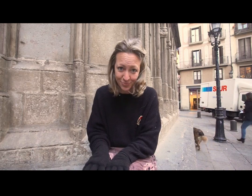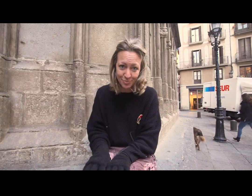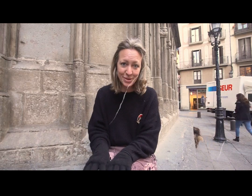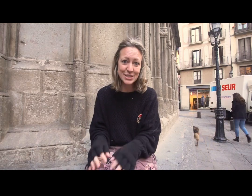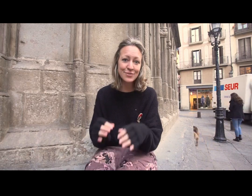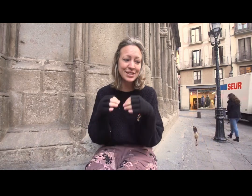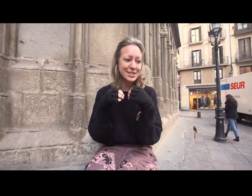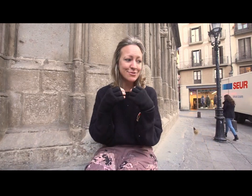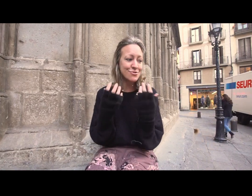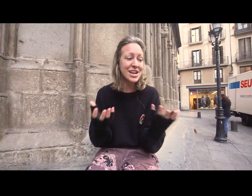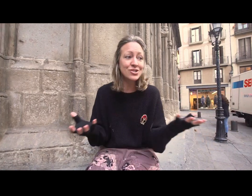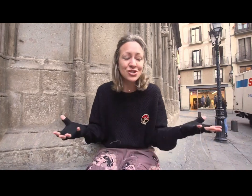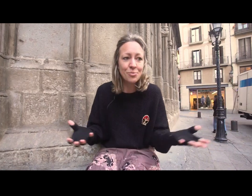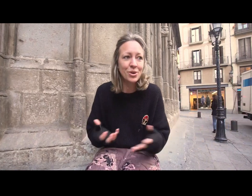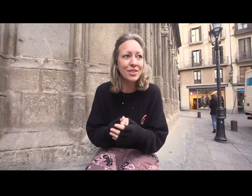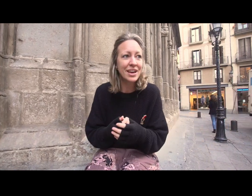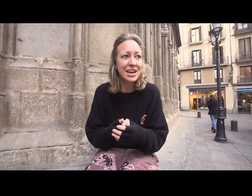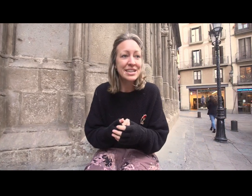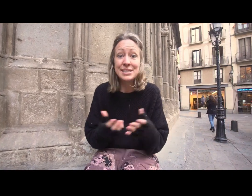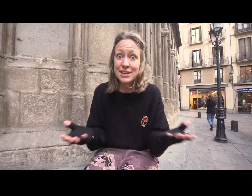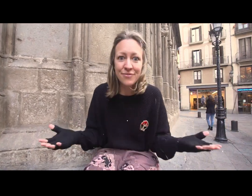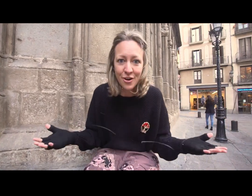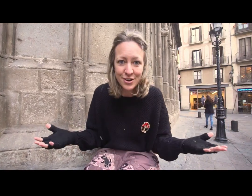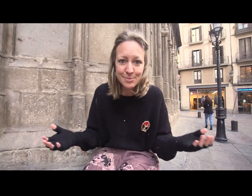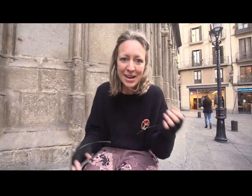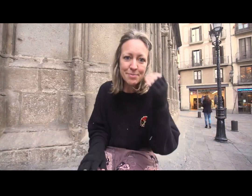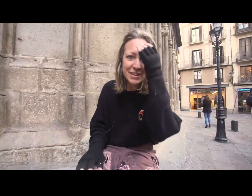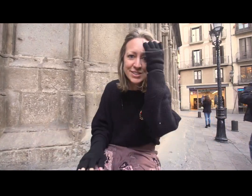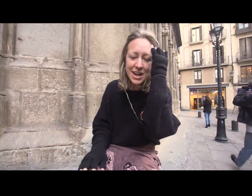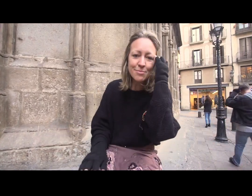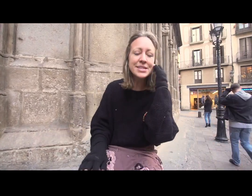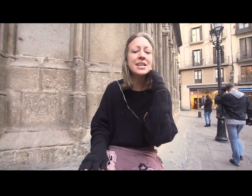because of its relationship with seafarers back in medieval times